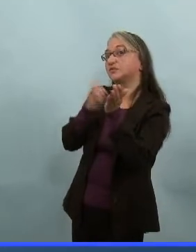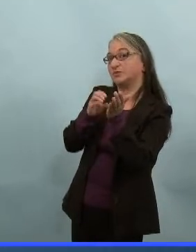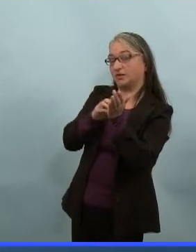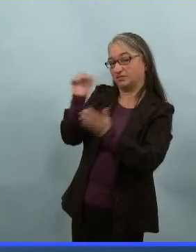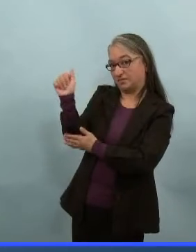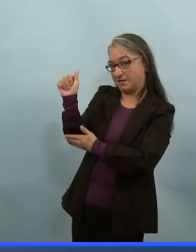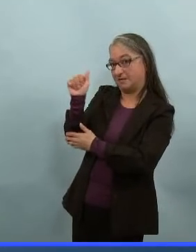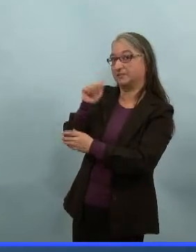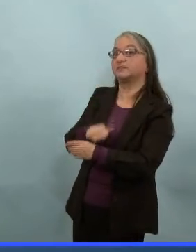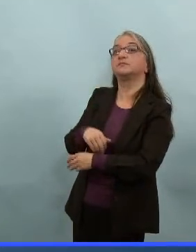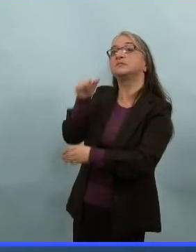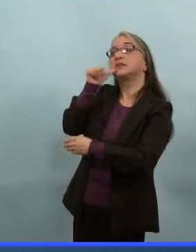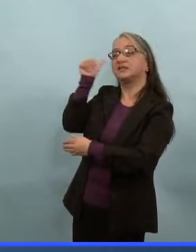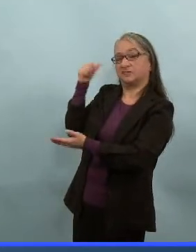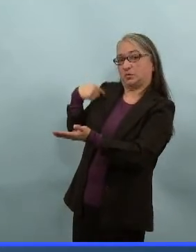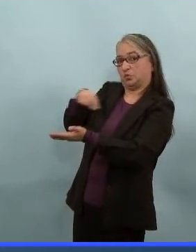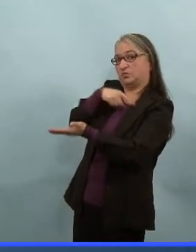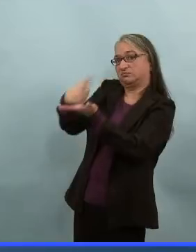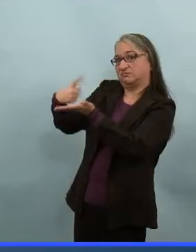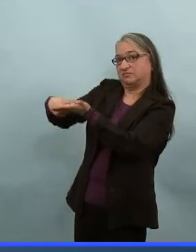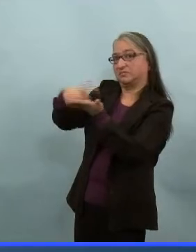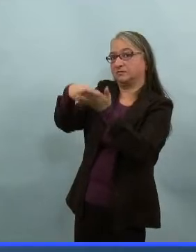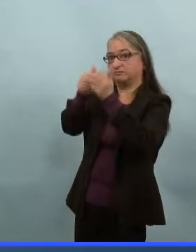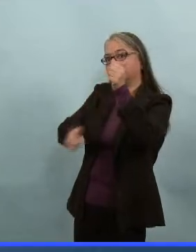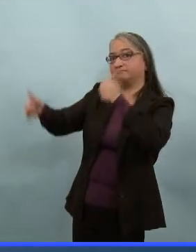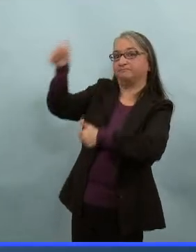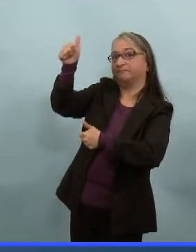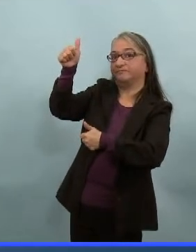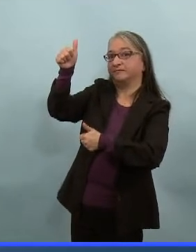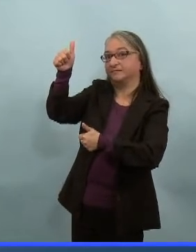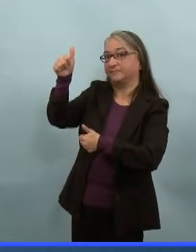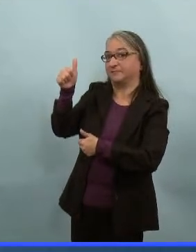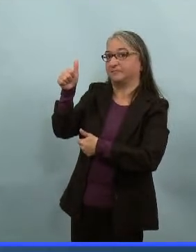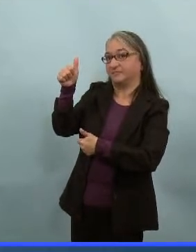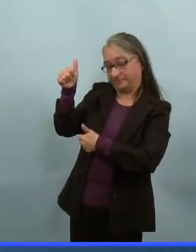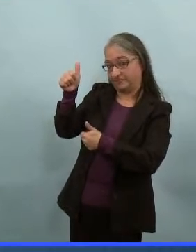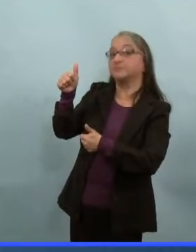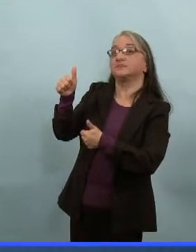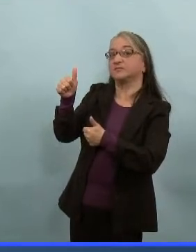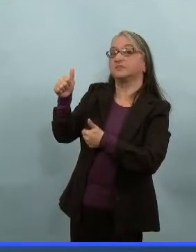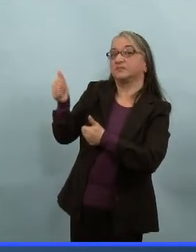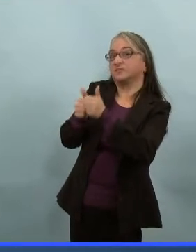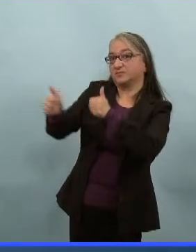uh specifically the chief of pittman chickamac who has a 90-plus percent vaccination rate on his